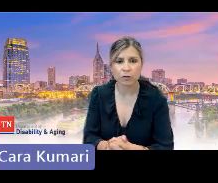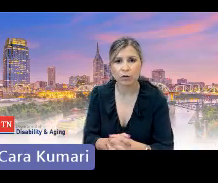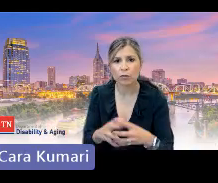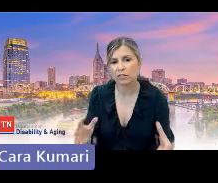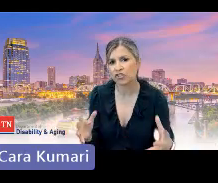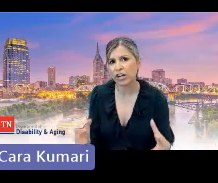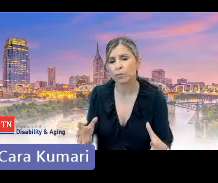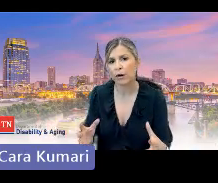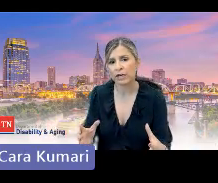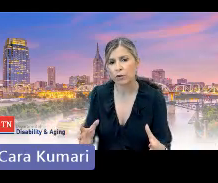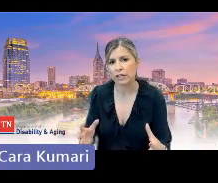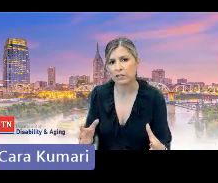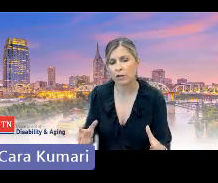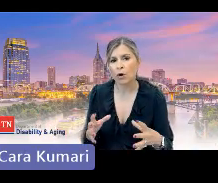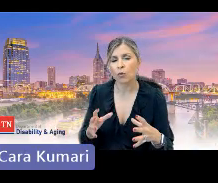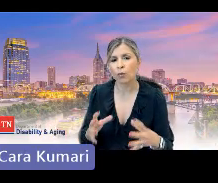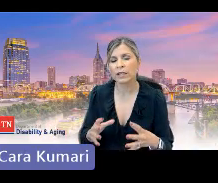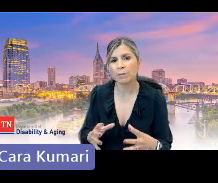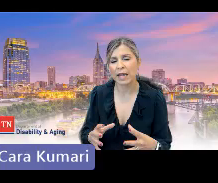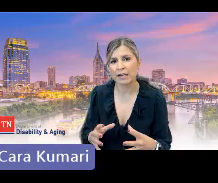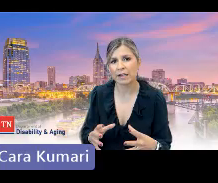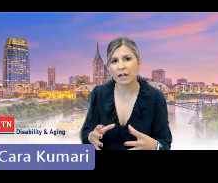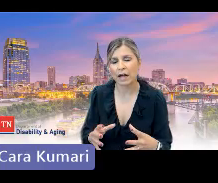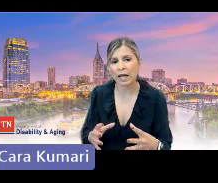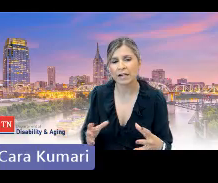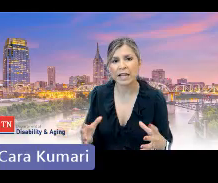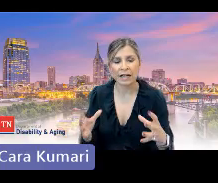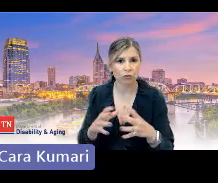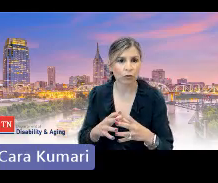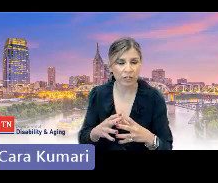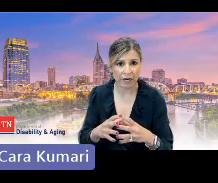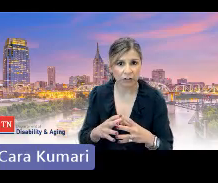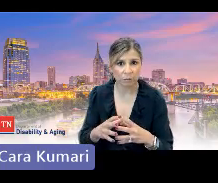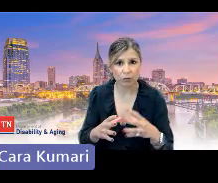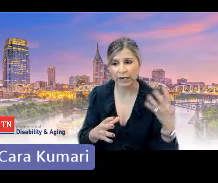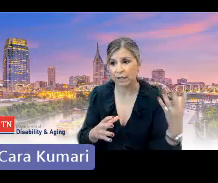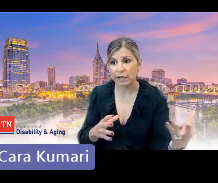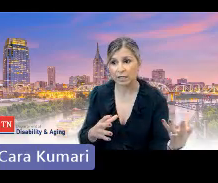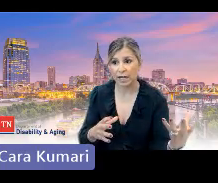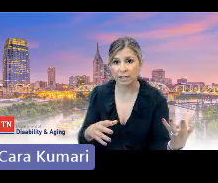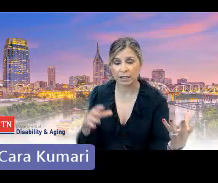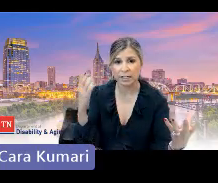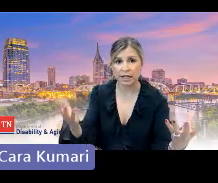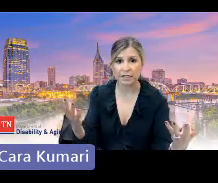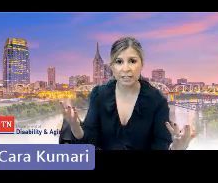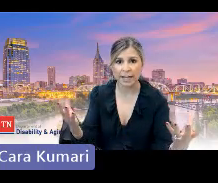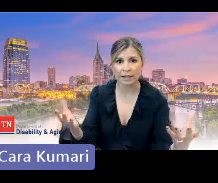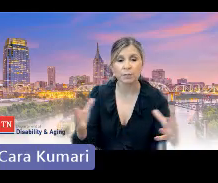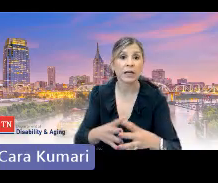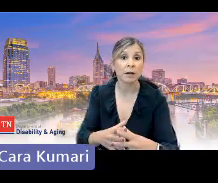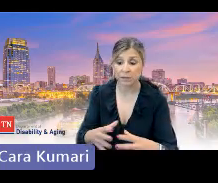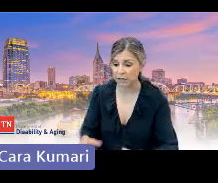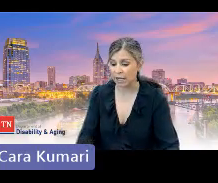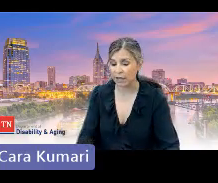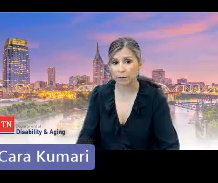So those shared priorities really made it a natural connection between DIDD and TCAD to become DDA.